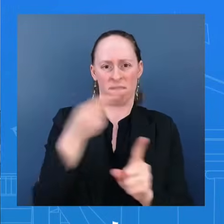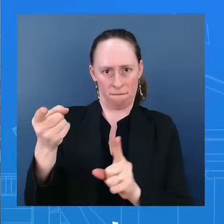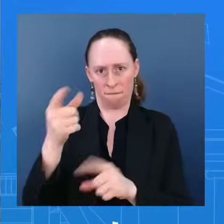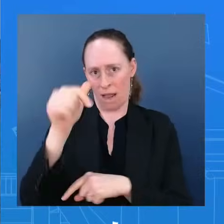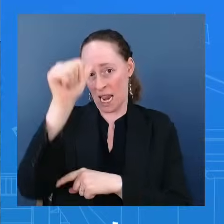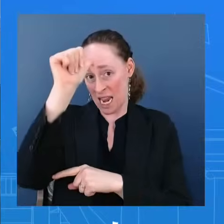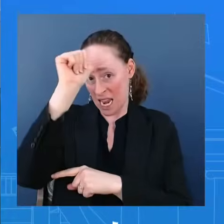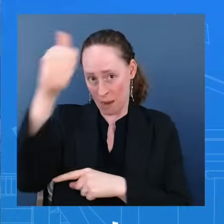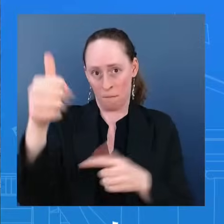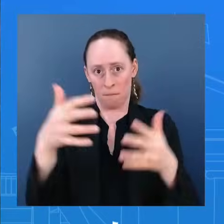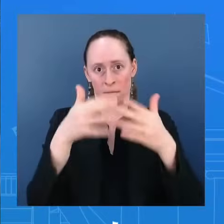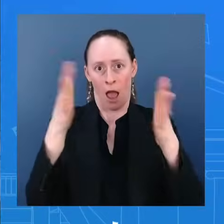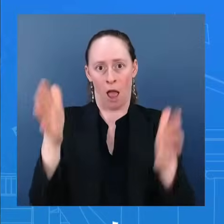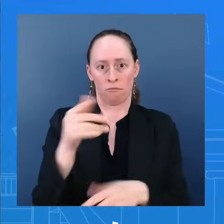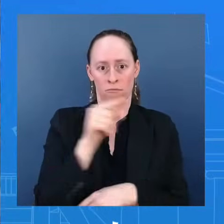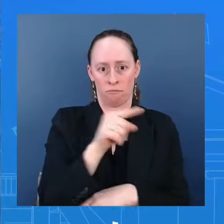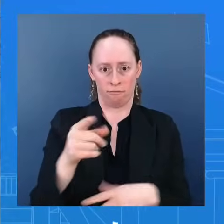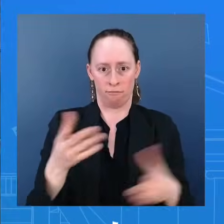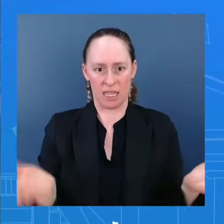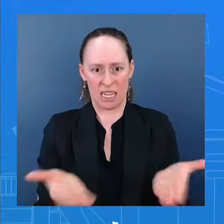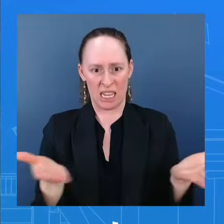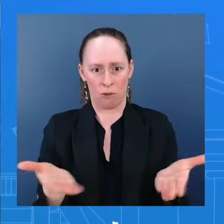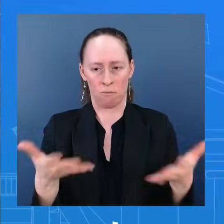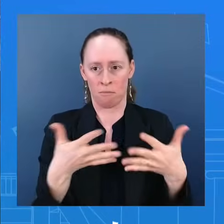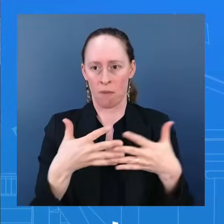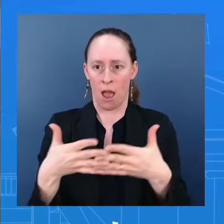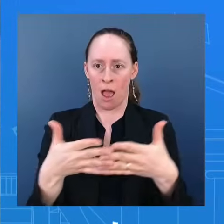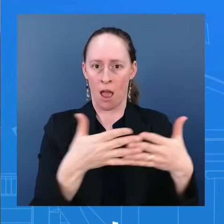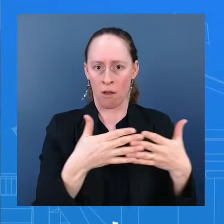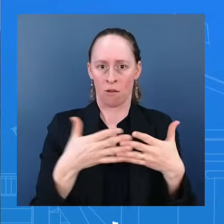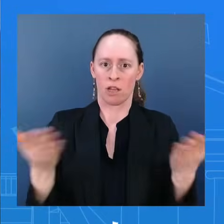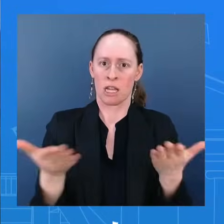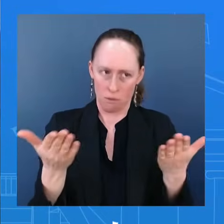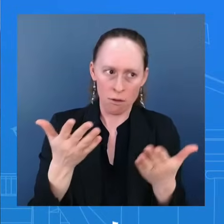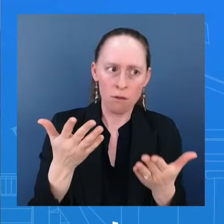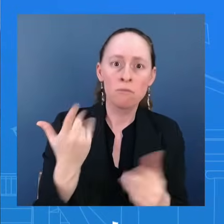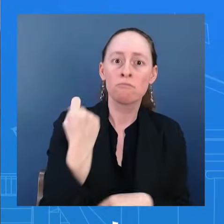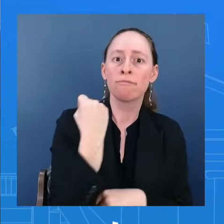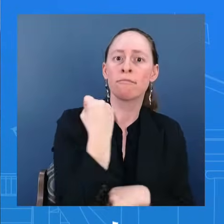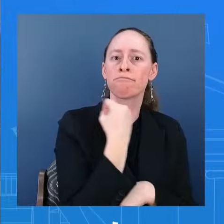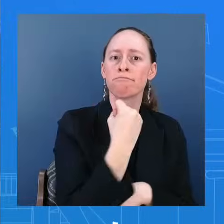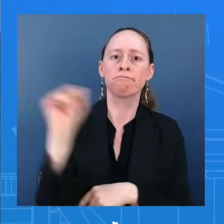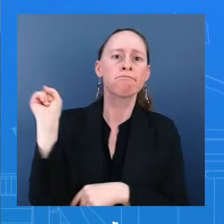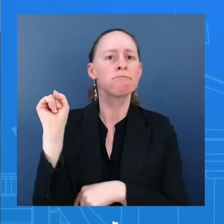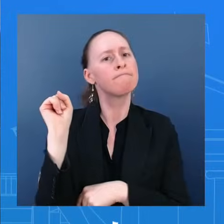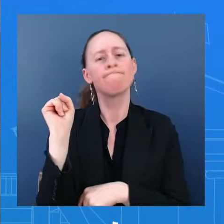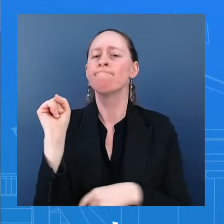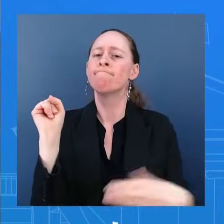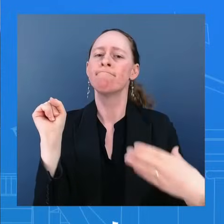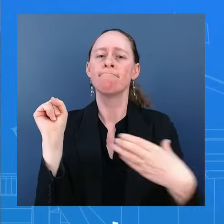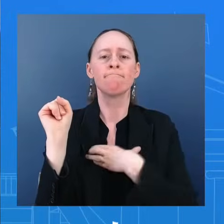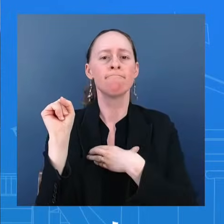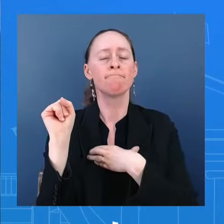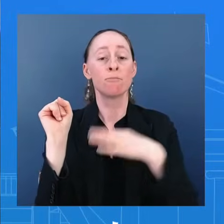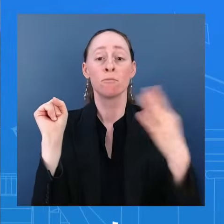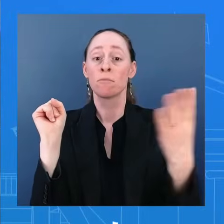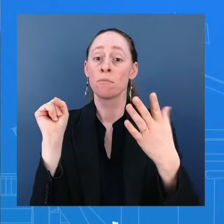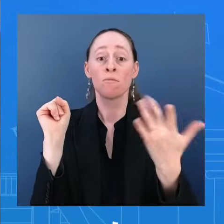They're protesting against the continued killings of Hindus and the temples in Bangladesh after the fall of Sheikh Hasina's government.